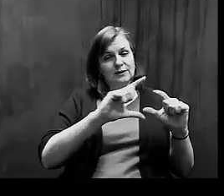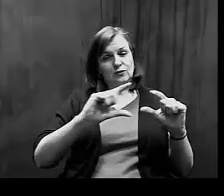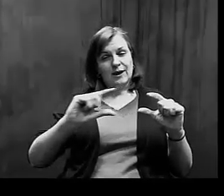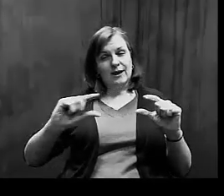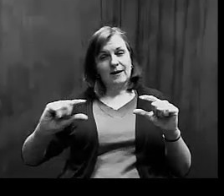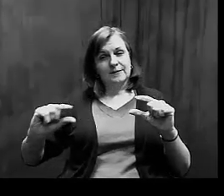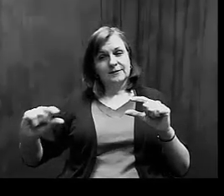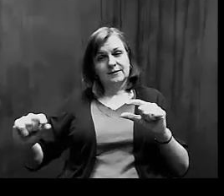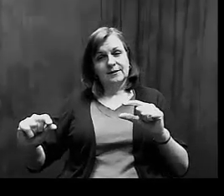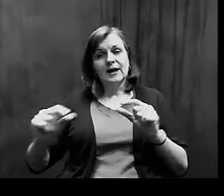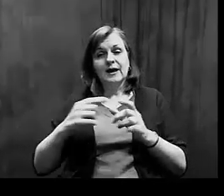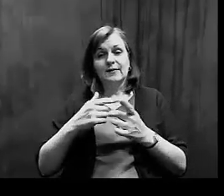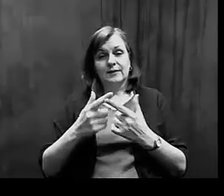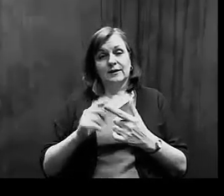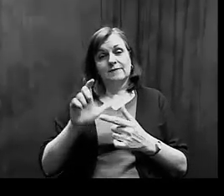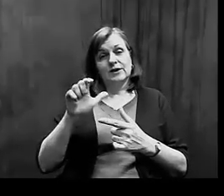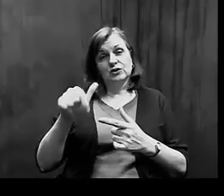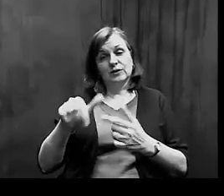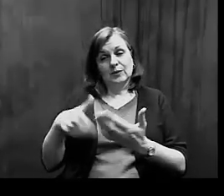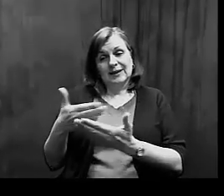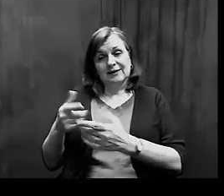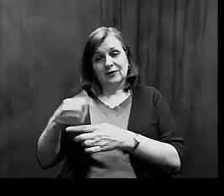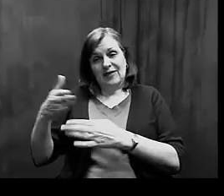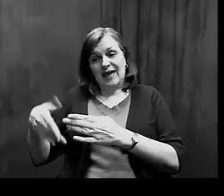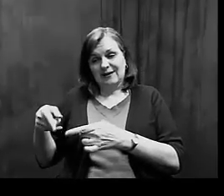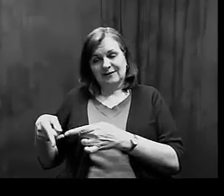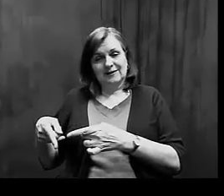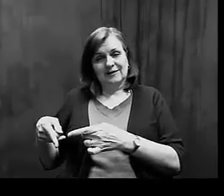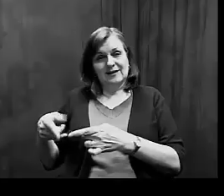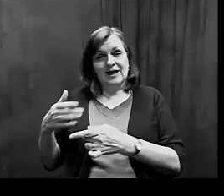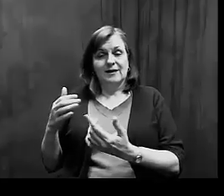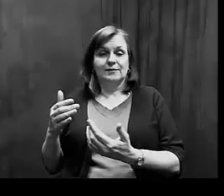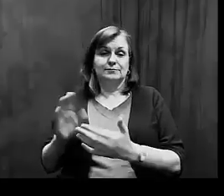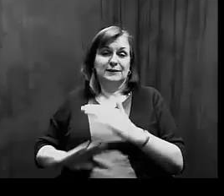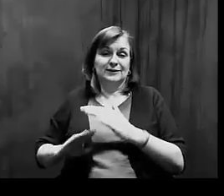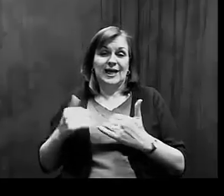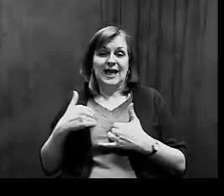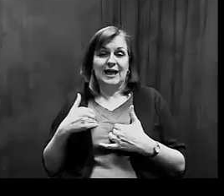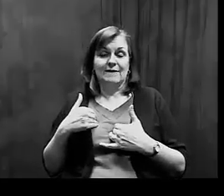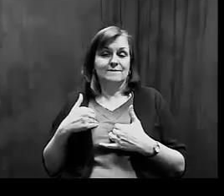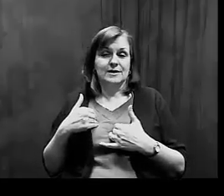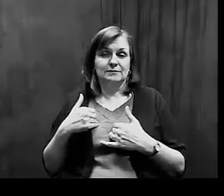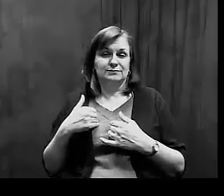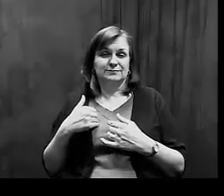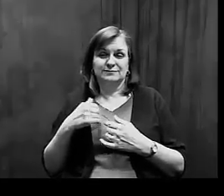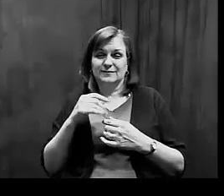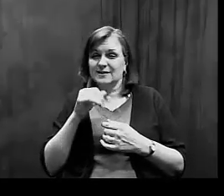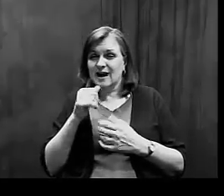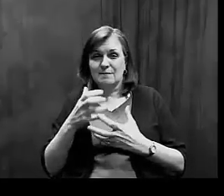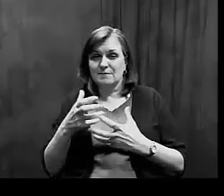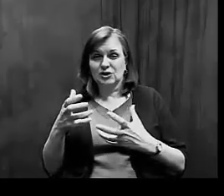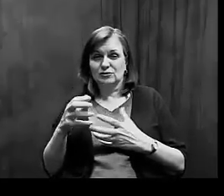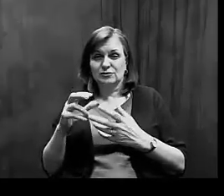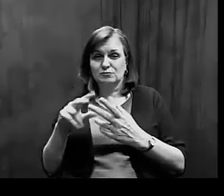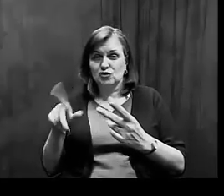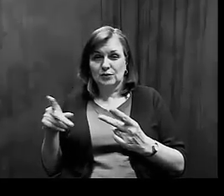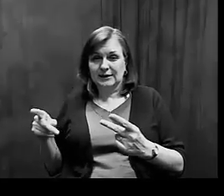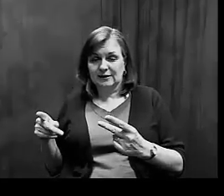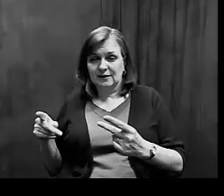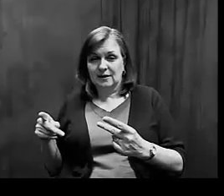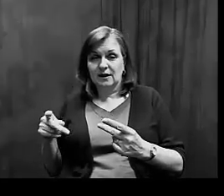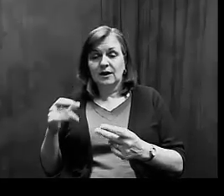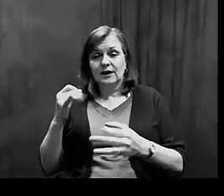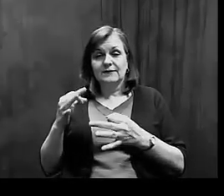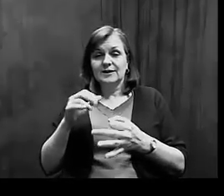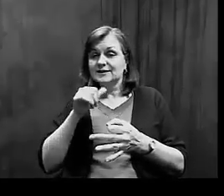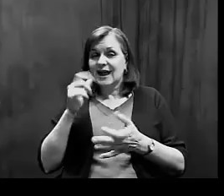bicoid you have to the point that when you get to the other and you have essentially an undetectable amount of bicoid protein